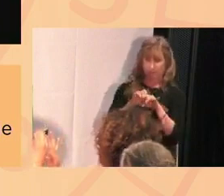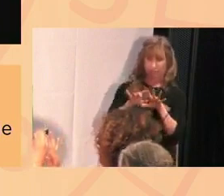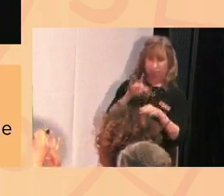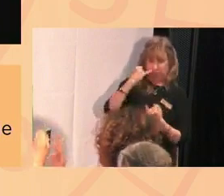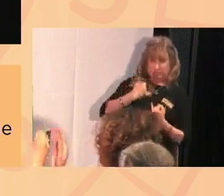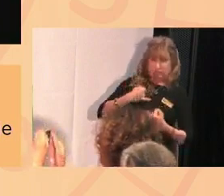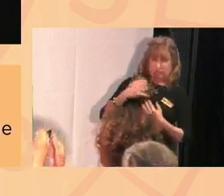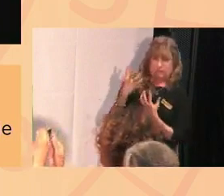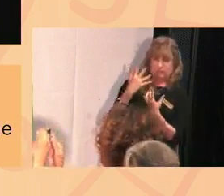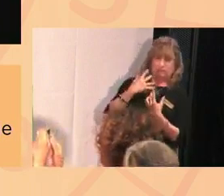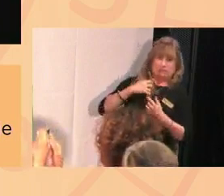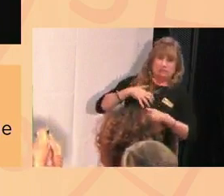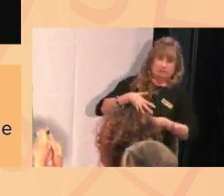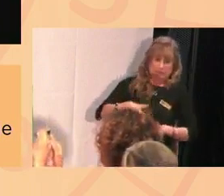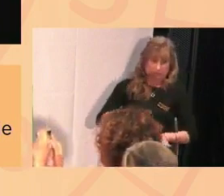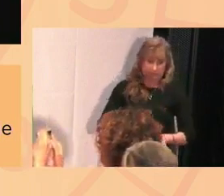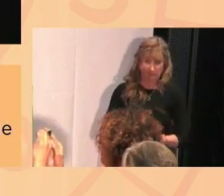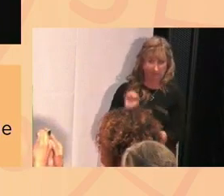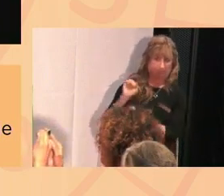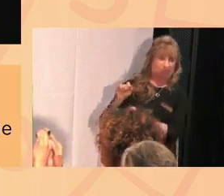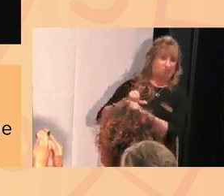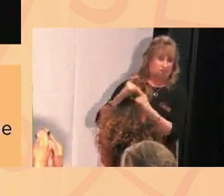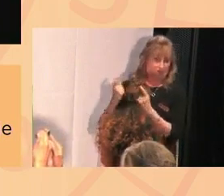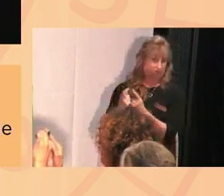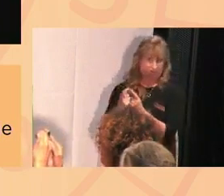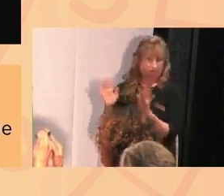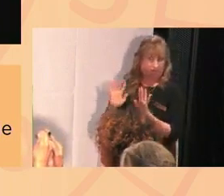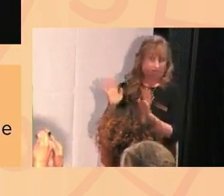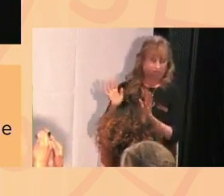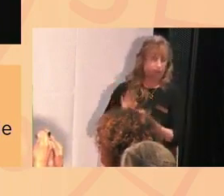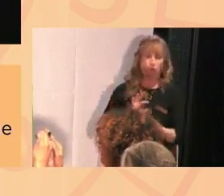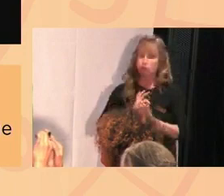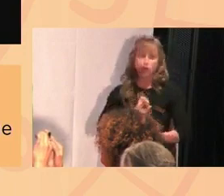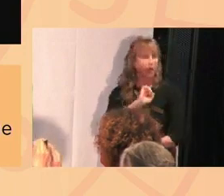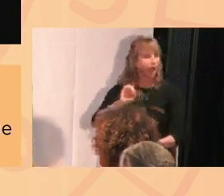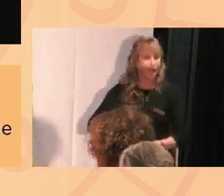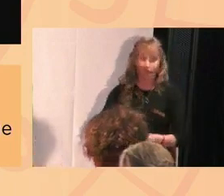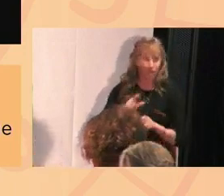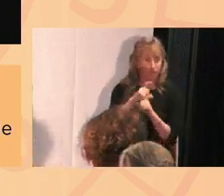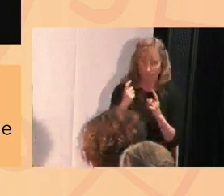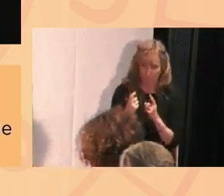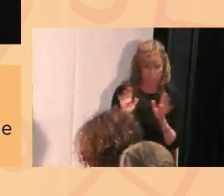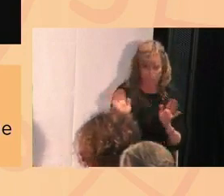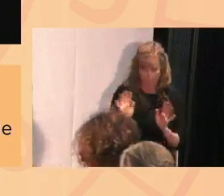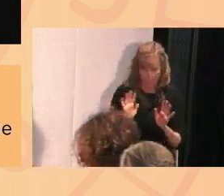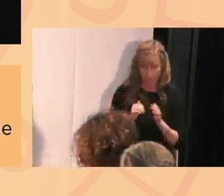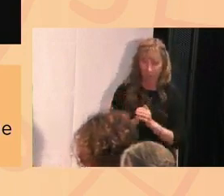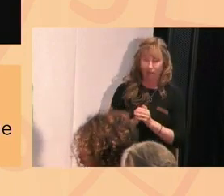that they were bringing us some sort of culture, but that culture was actually some sort of bacteria and virus.